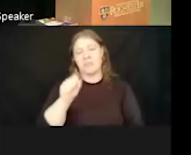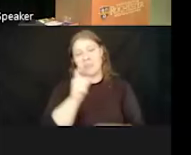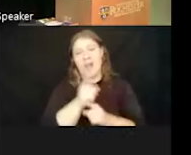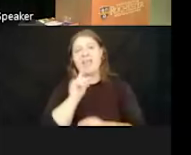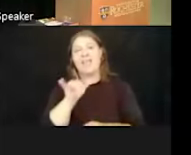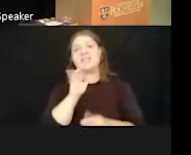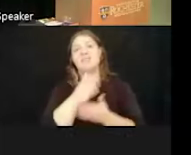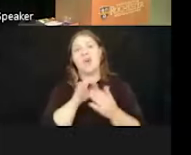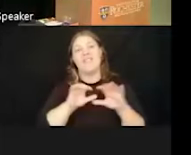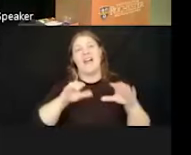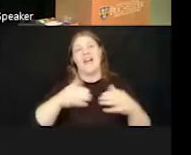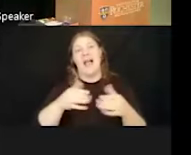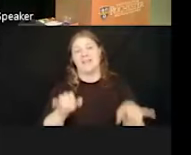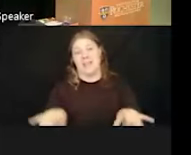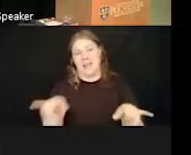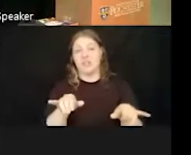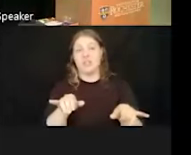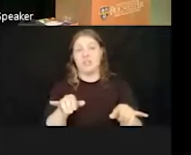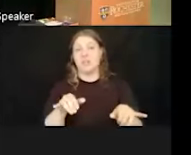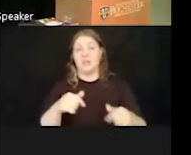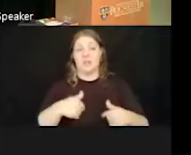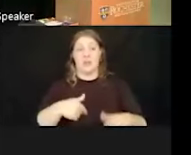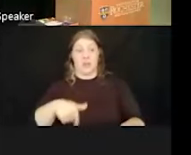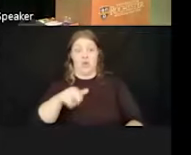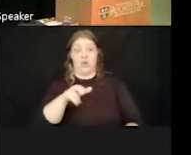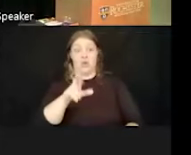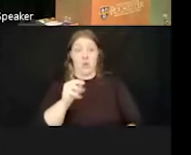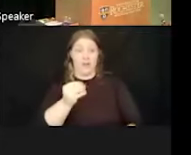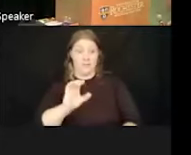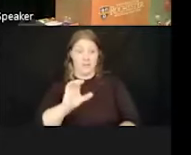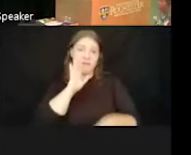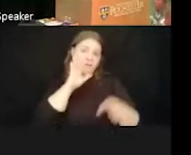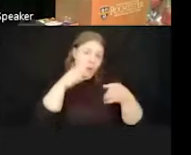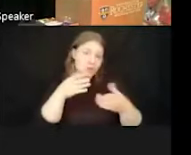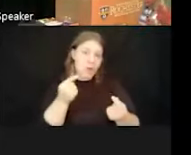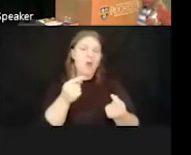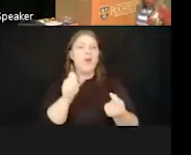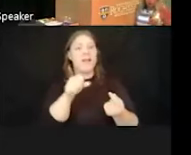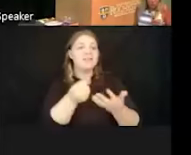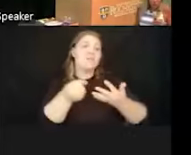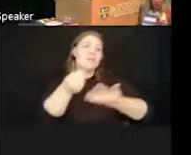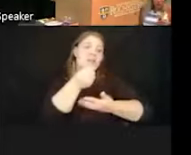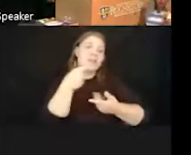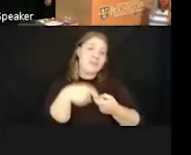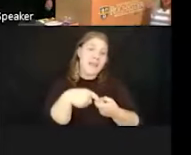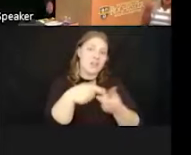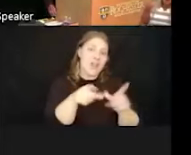uh and what we will adhere to here at urmc while we're focusing on Spanish language today uh when